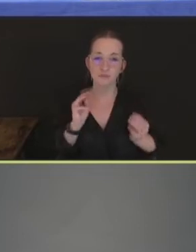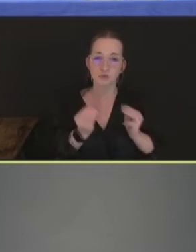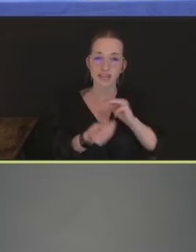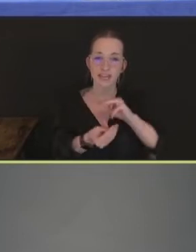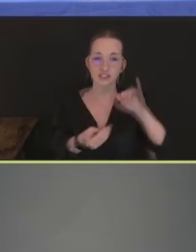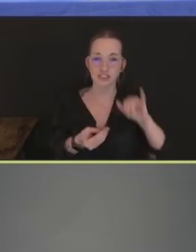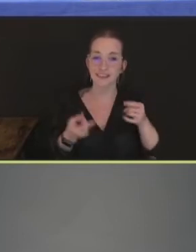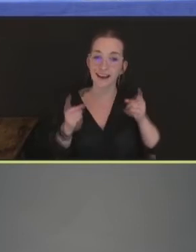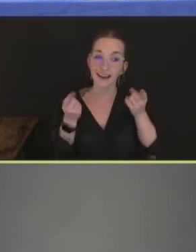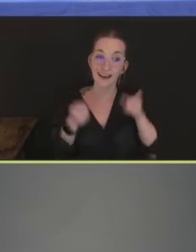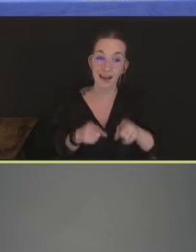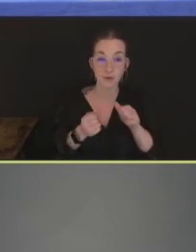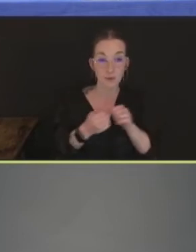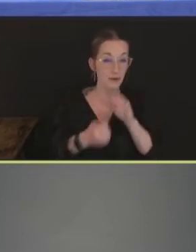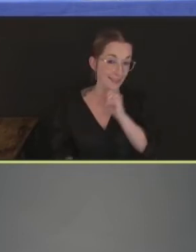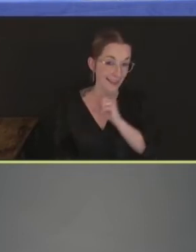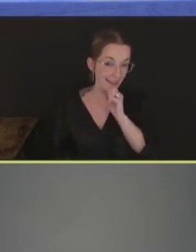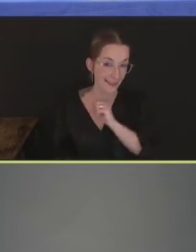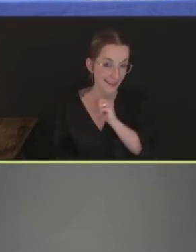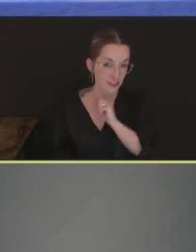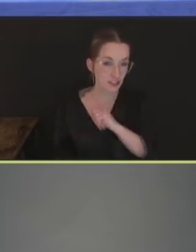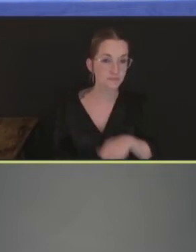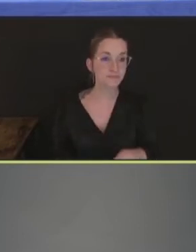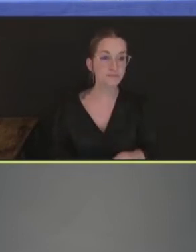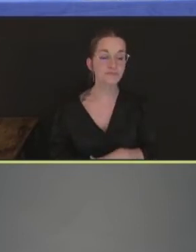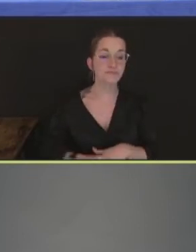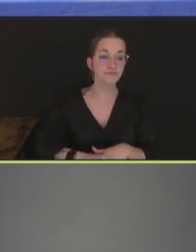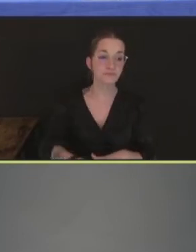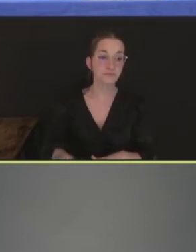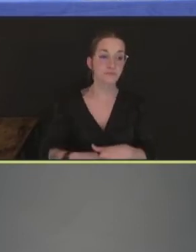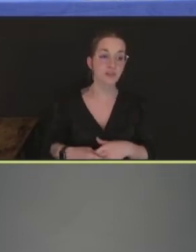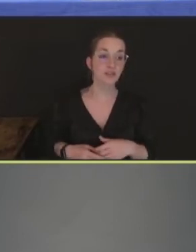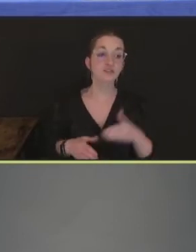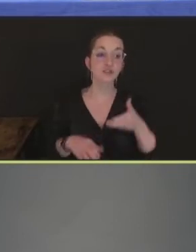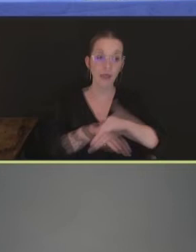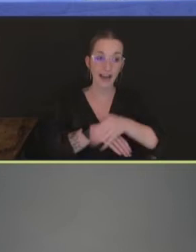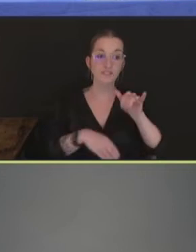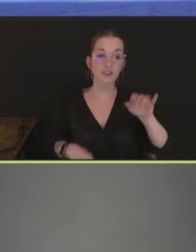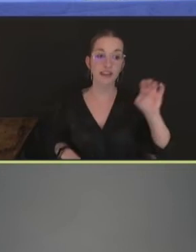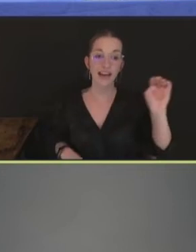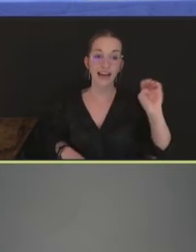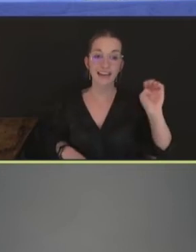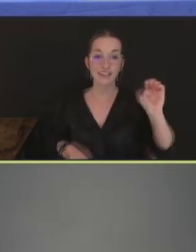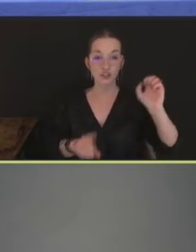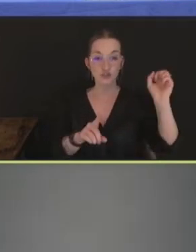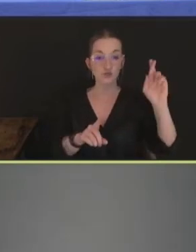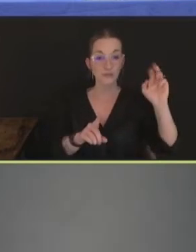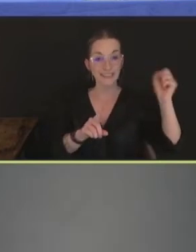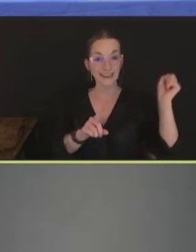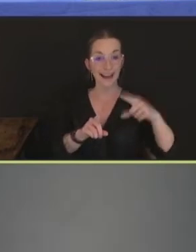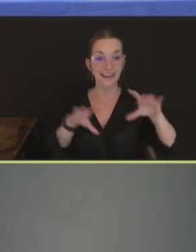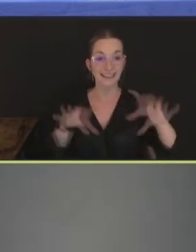And once, as Peter mentioned before, once the embryologic reactivation occurs, it's